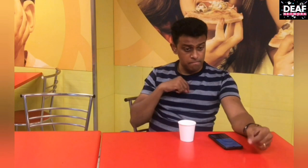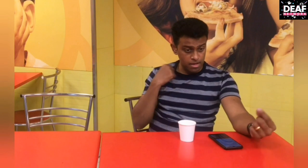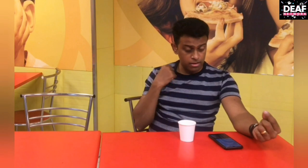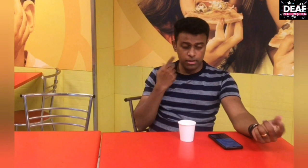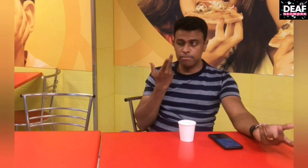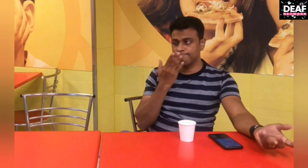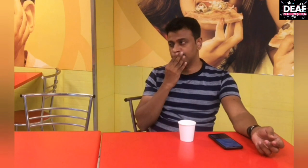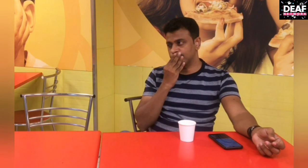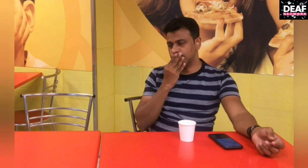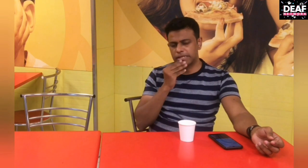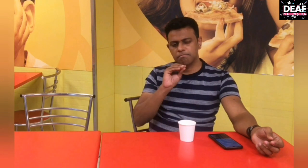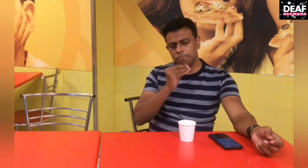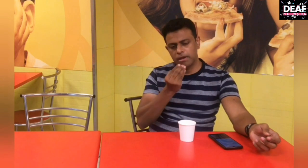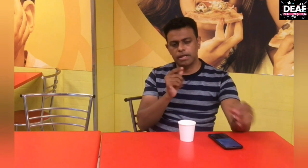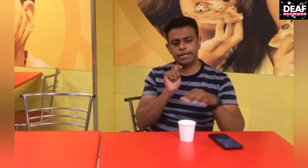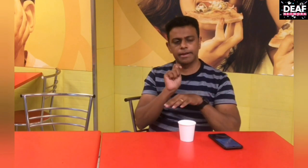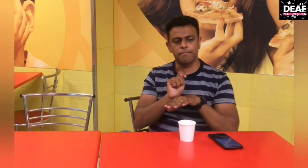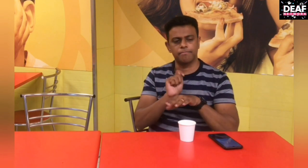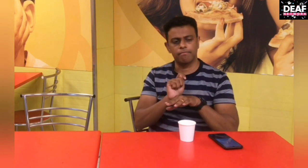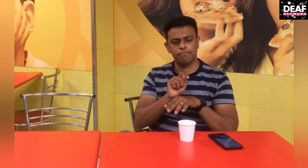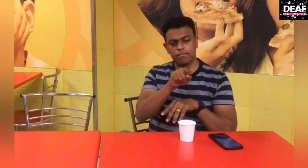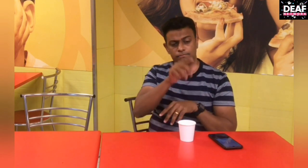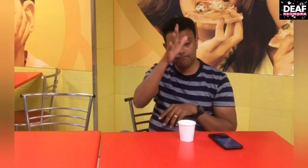If marry, better at temple.....